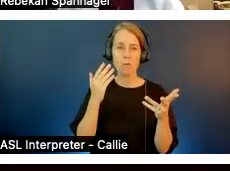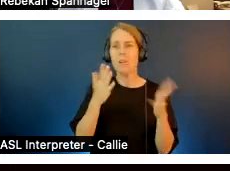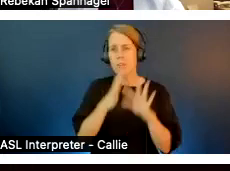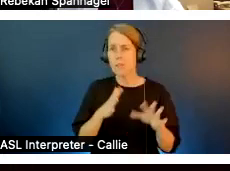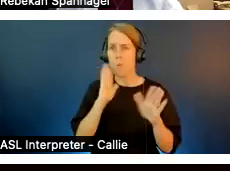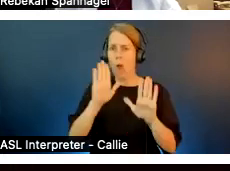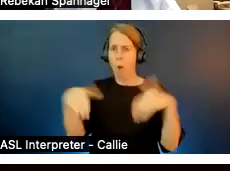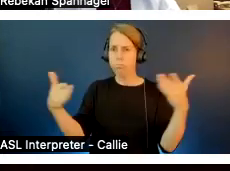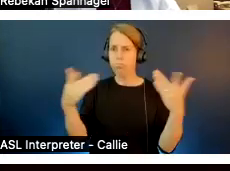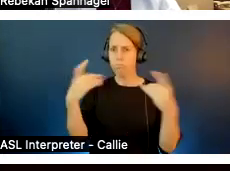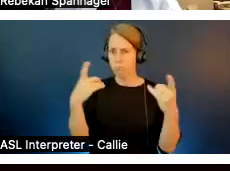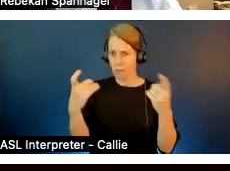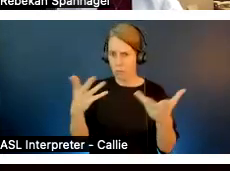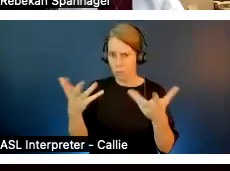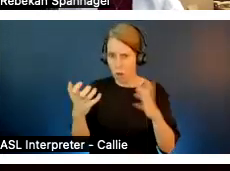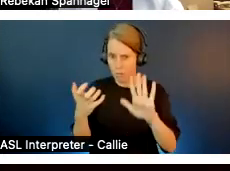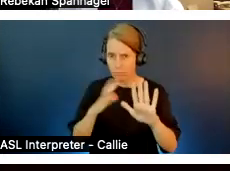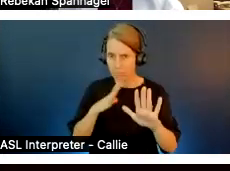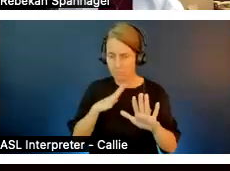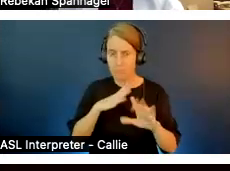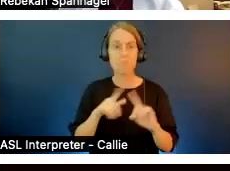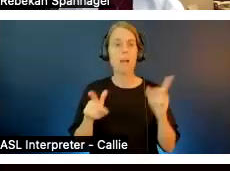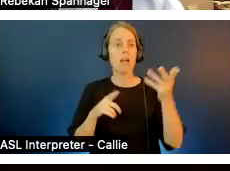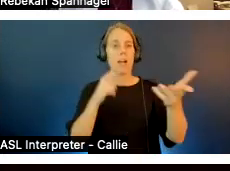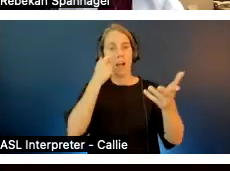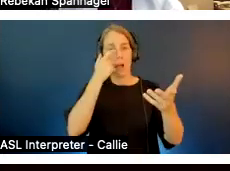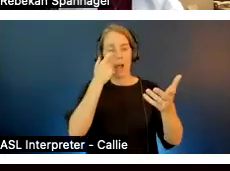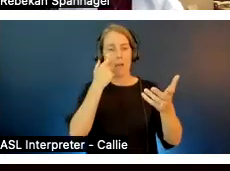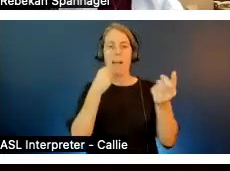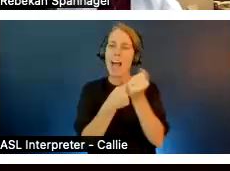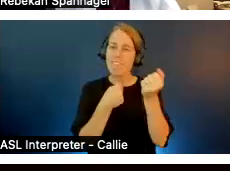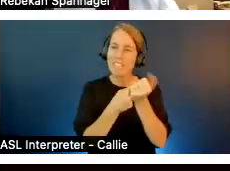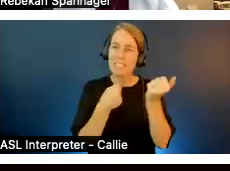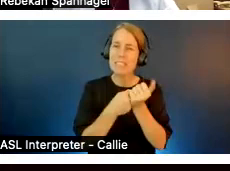questions but we wanted to share um some advocacy tips and some some thoughts that we have about